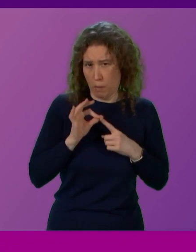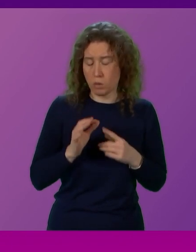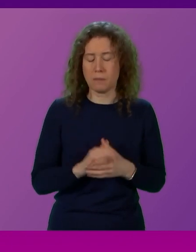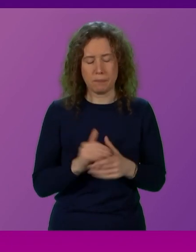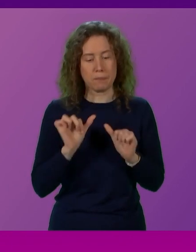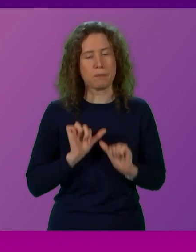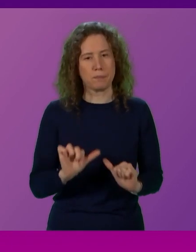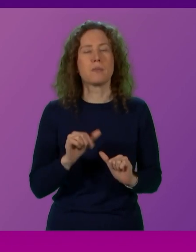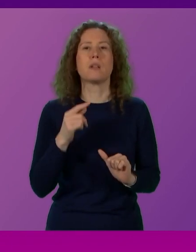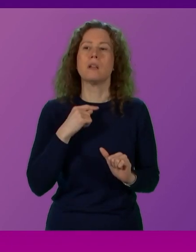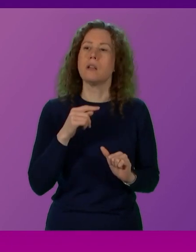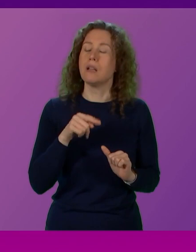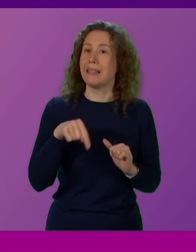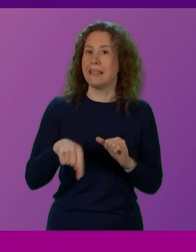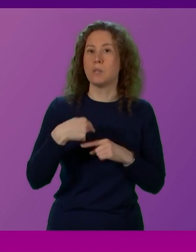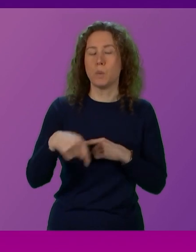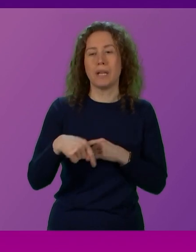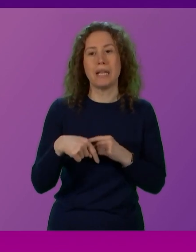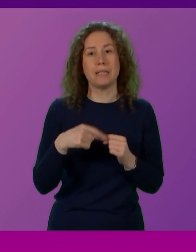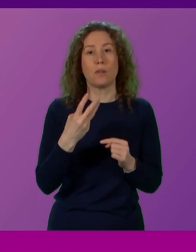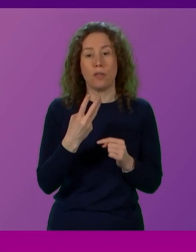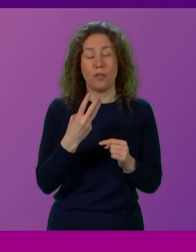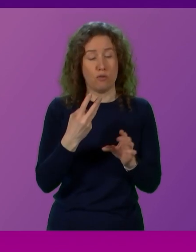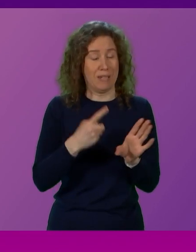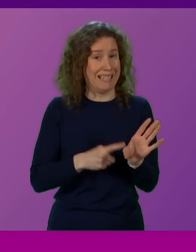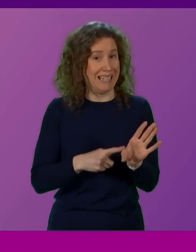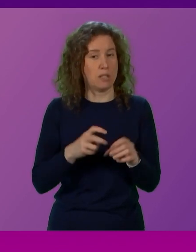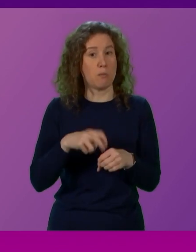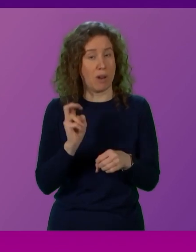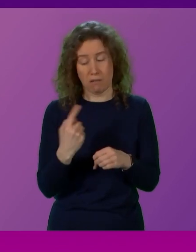This week marks the third anniversary of Brexit and last night, on the BBC, we heard Dr Donald